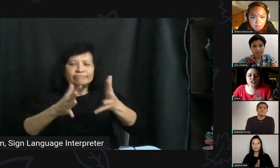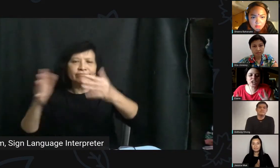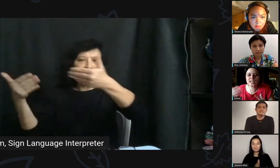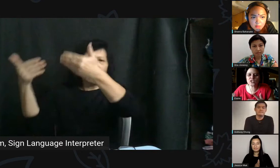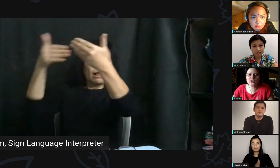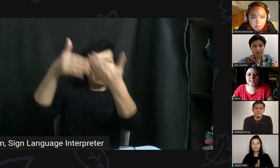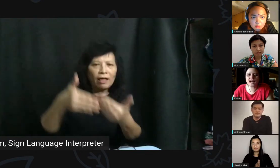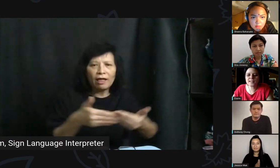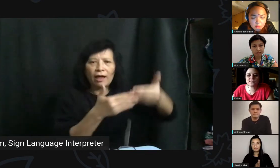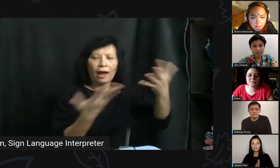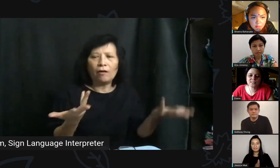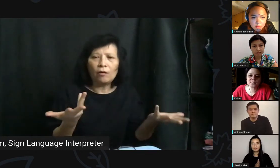It must change all the time?